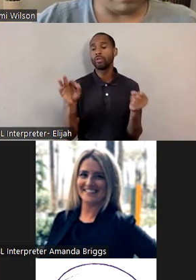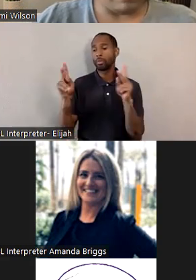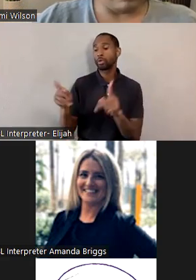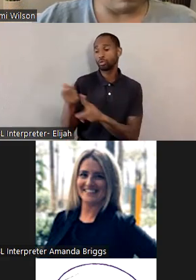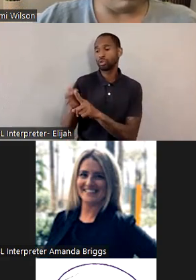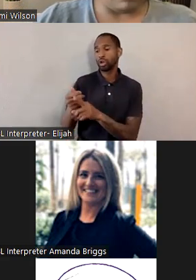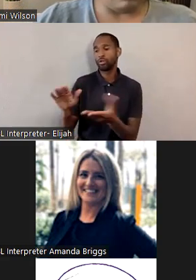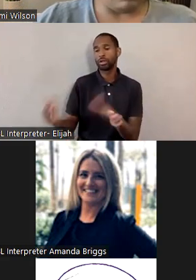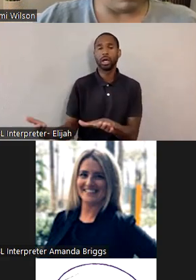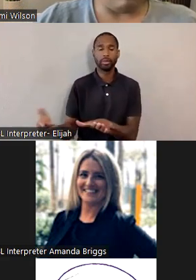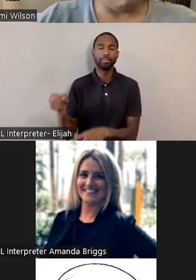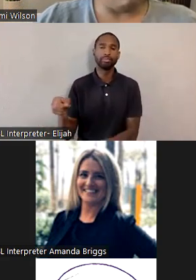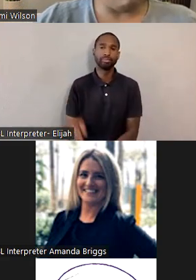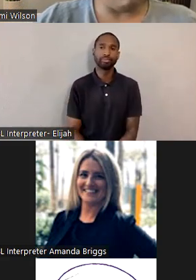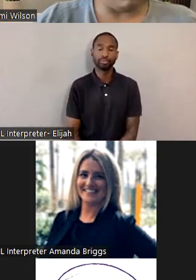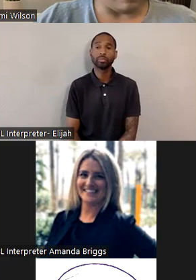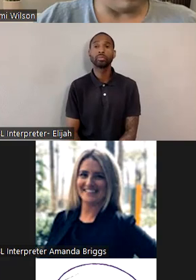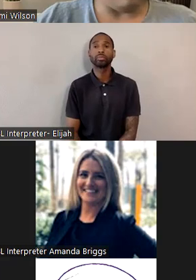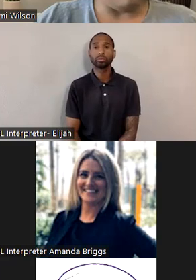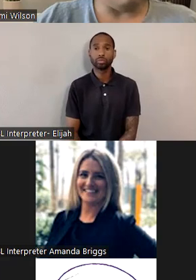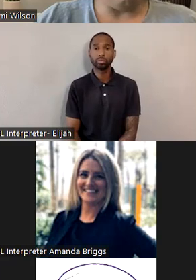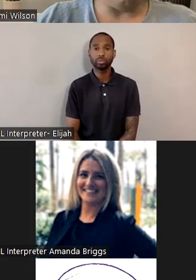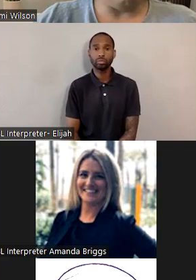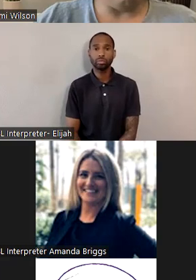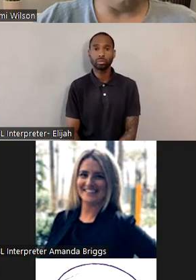person that has overdosed, if possible.